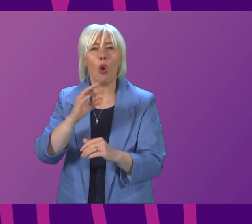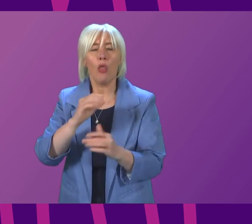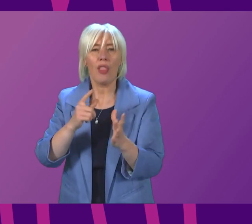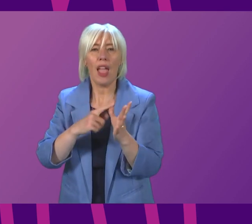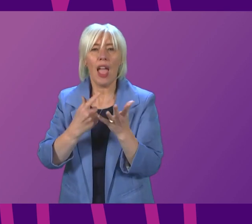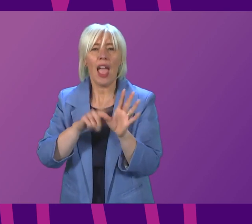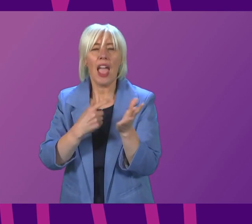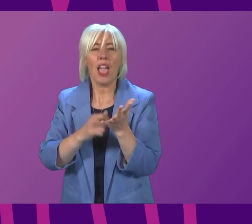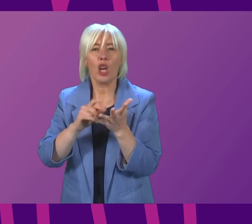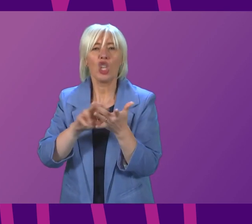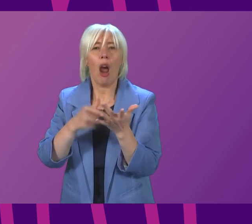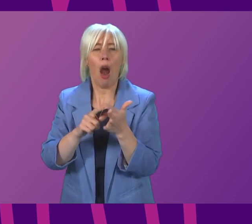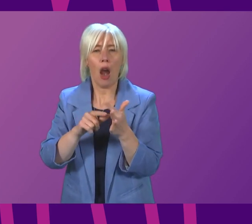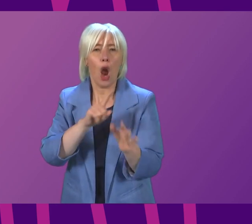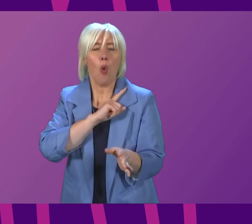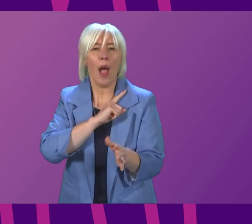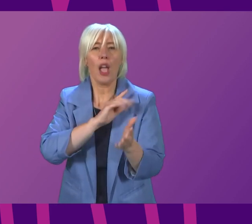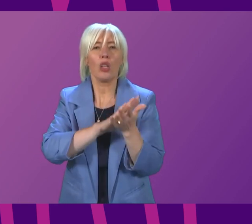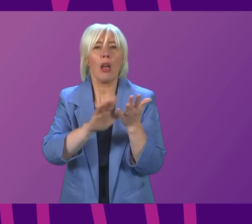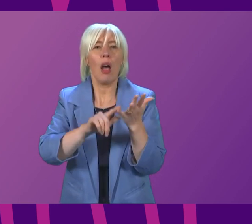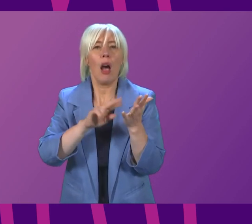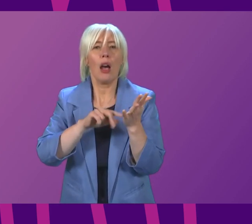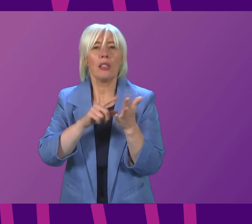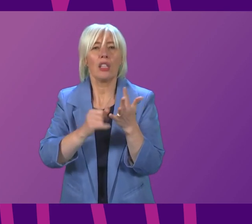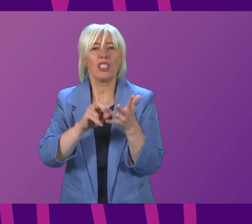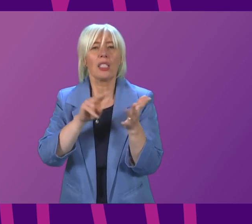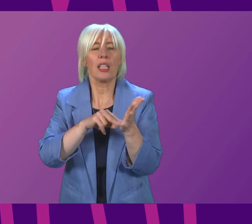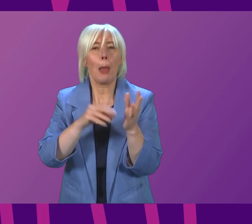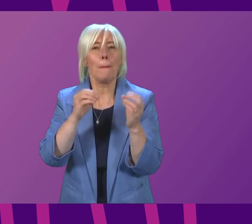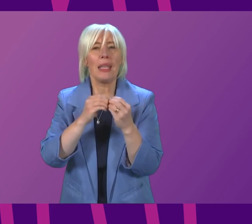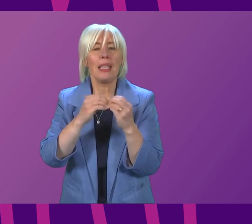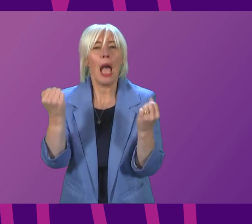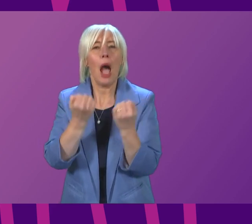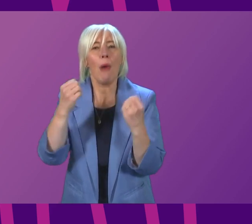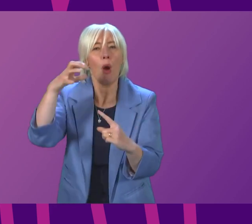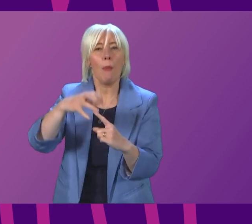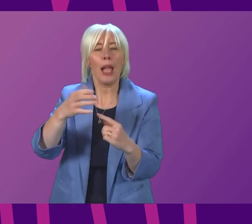The workers of Hunterston B have made a really valuable contribution to our energy security